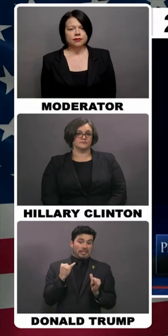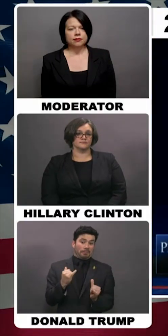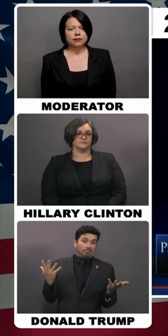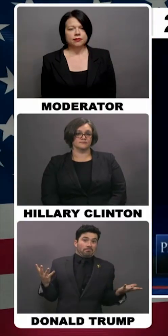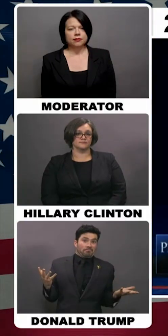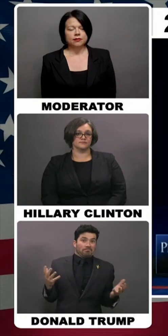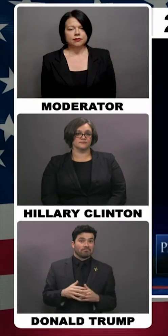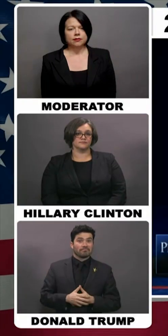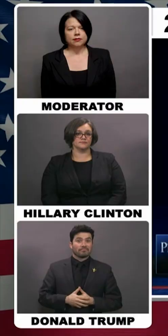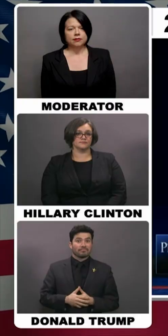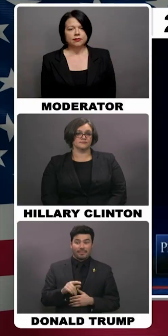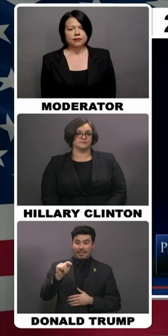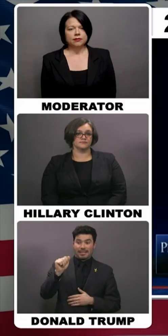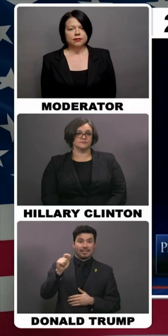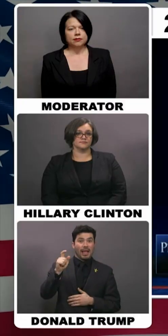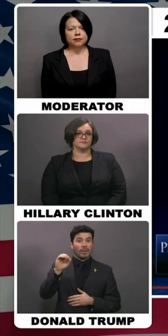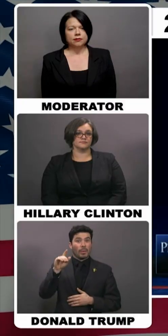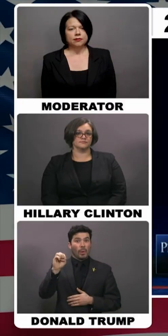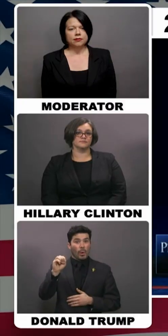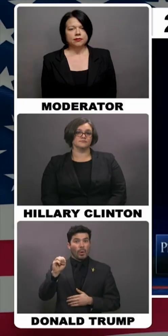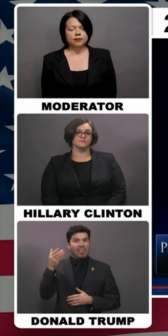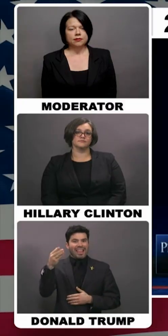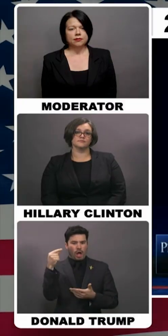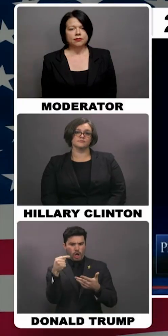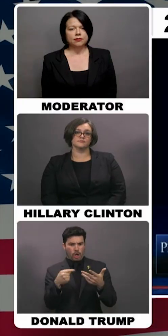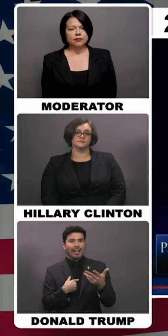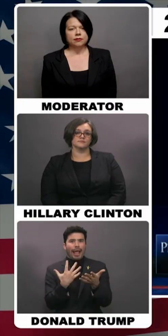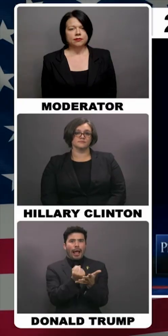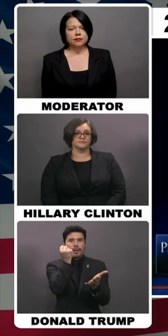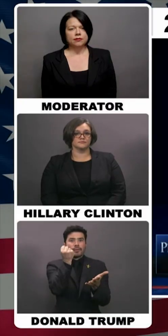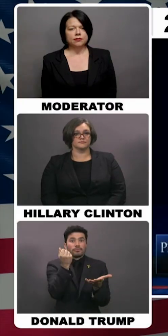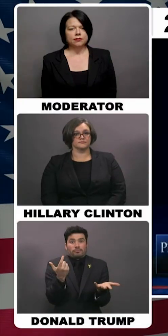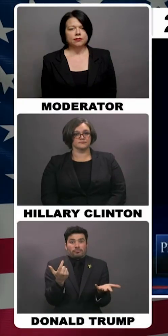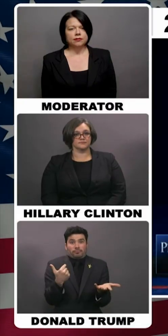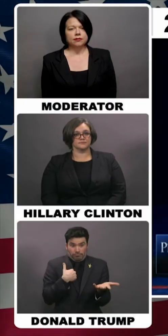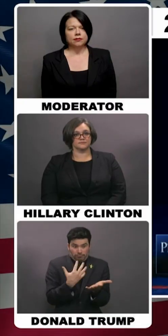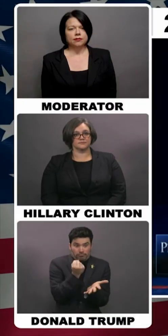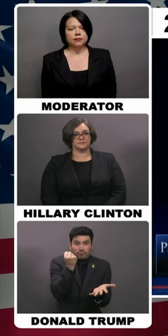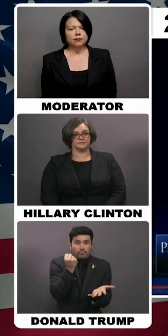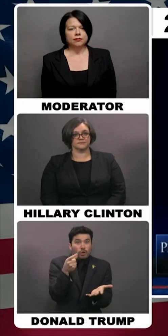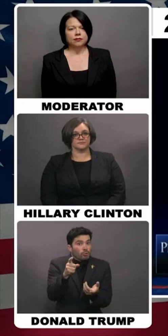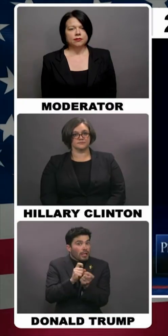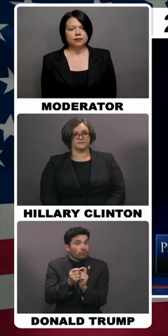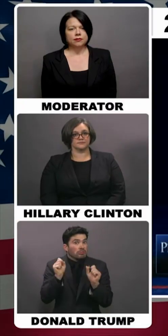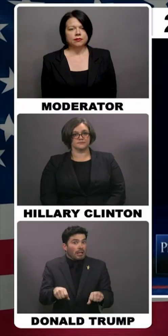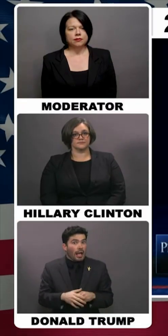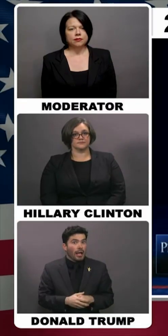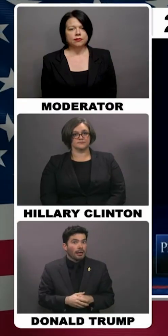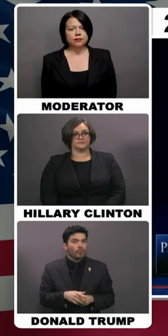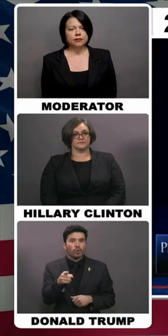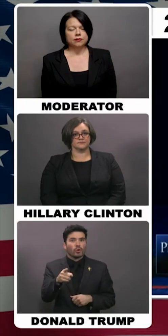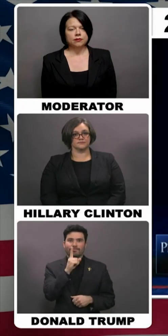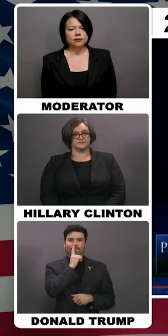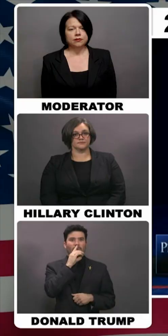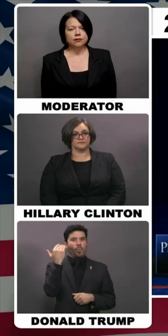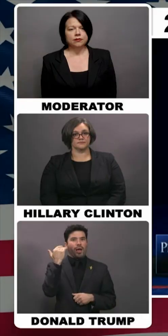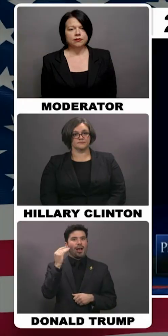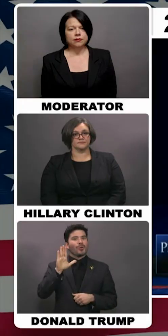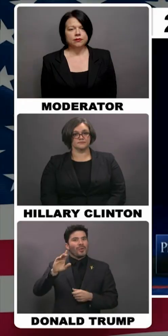that frankly we could change, but you wouldn't change it because all of these people give you the money. So you can take negative ads on Donald Trump.